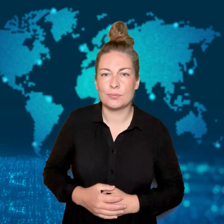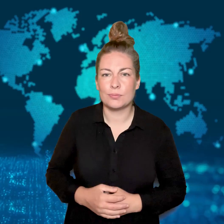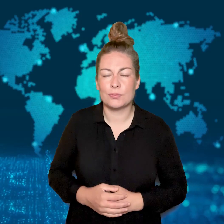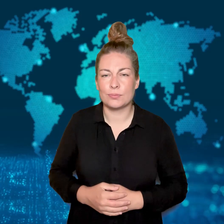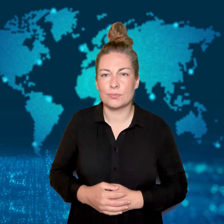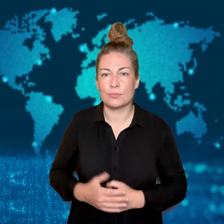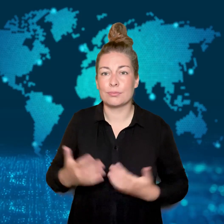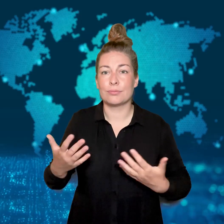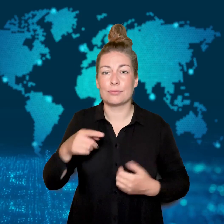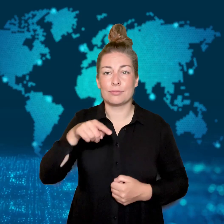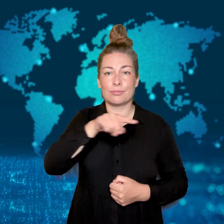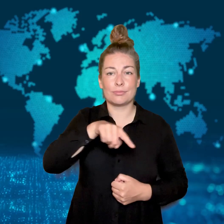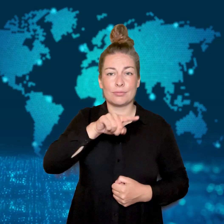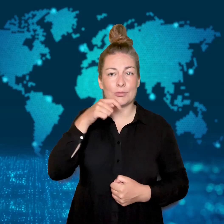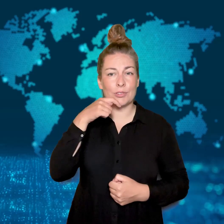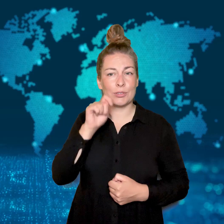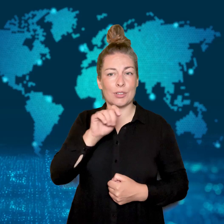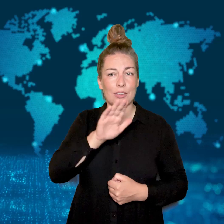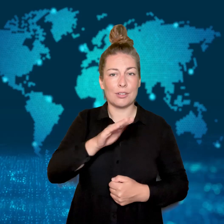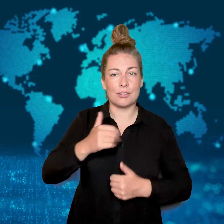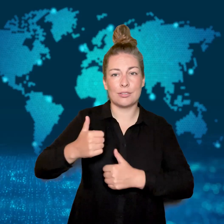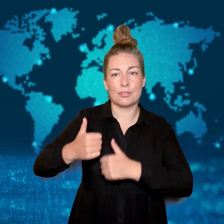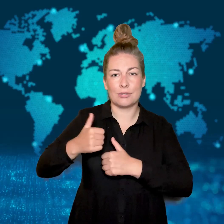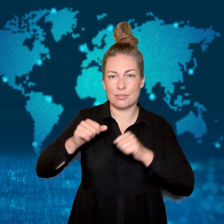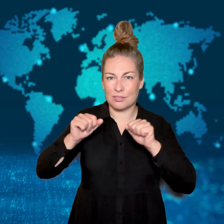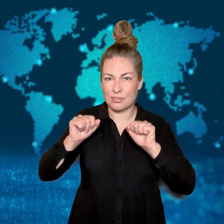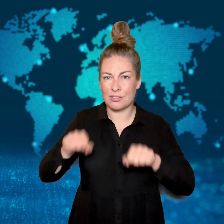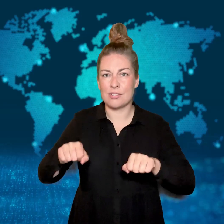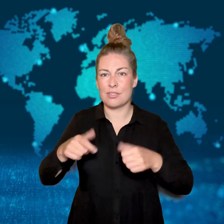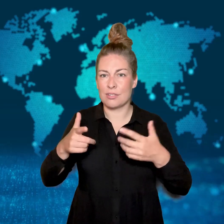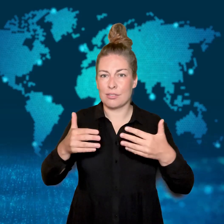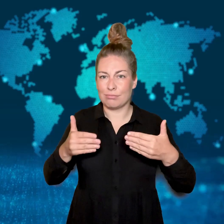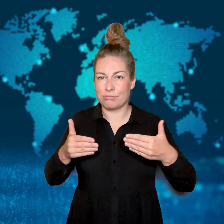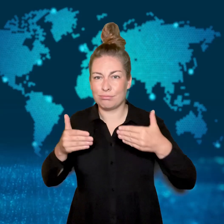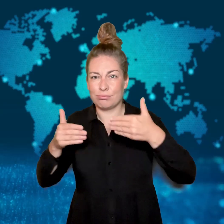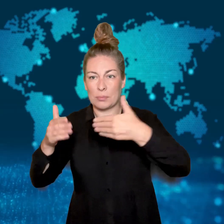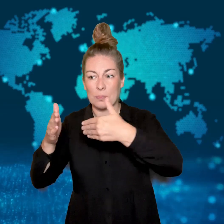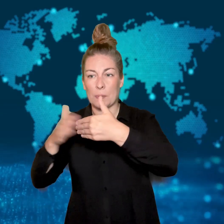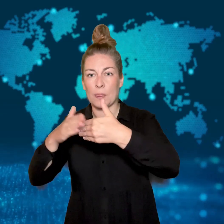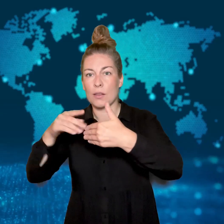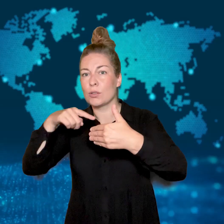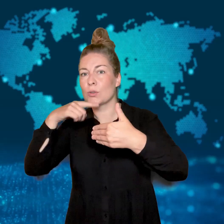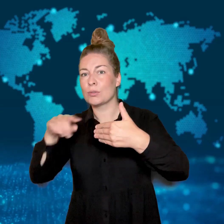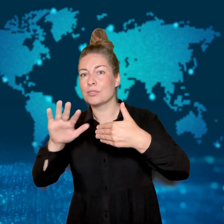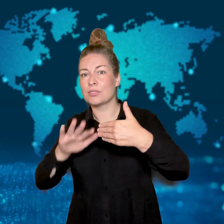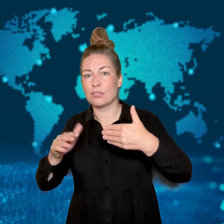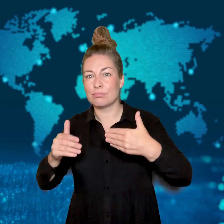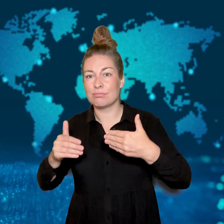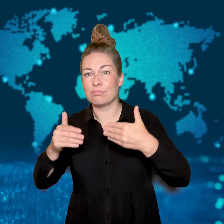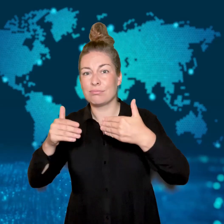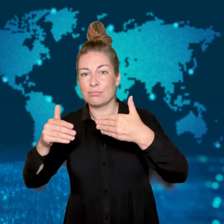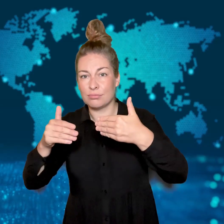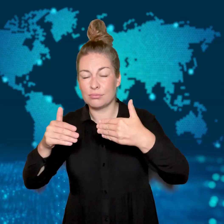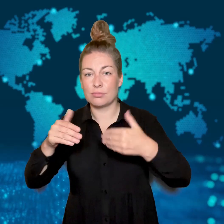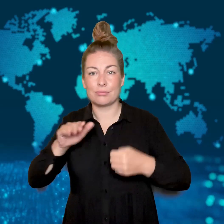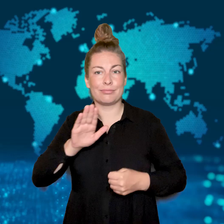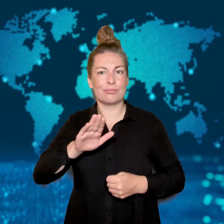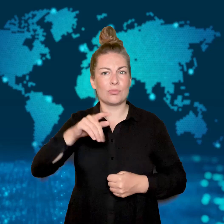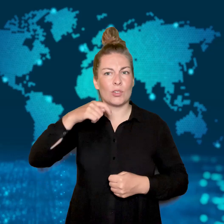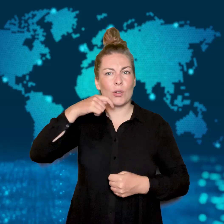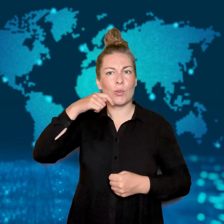in the southeast has begun to make a difference.